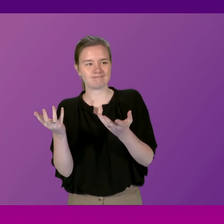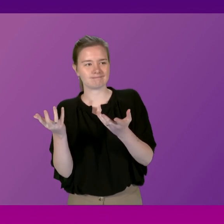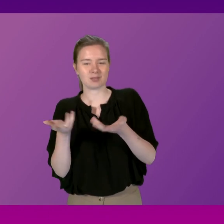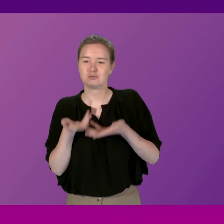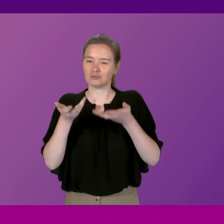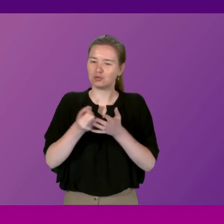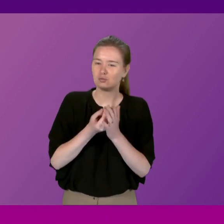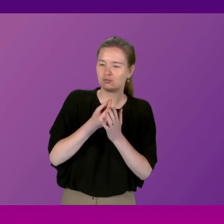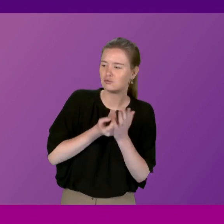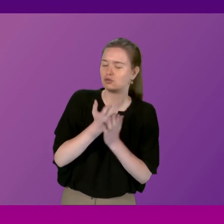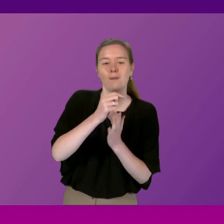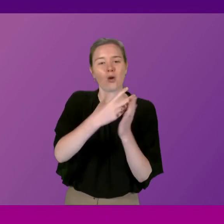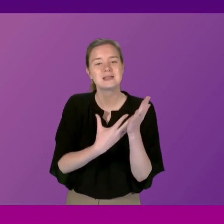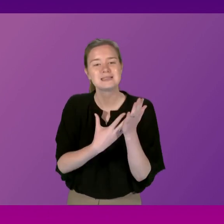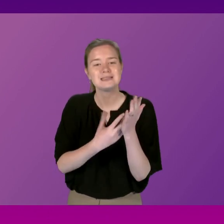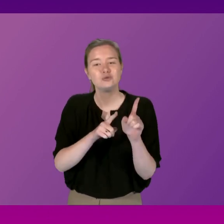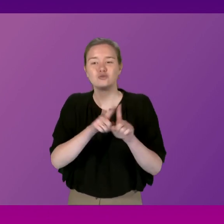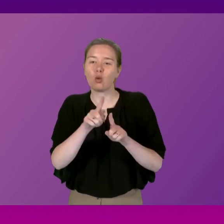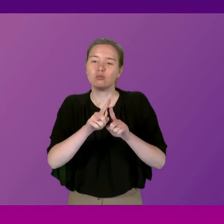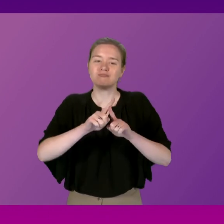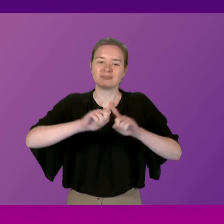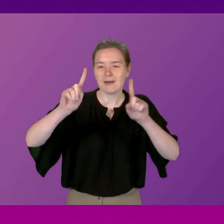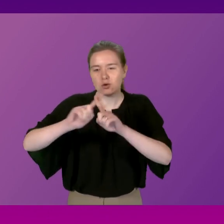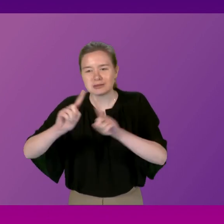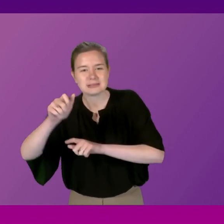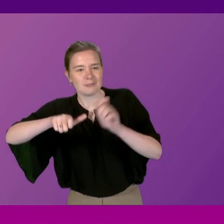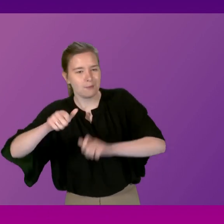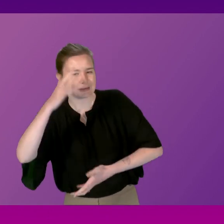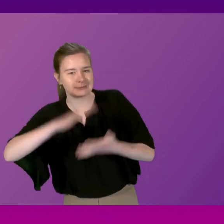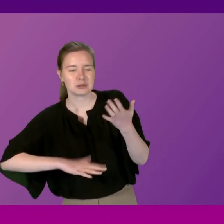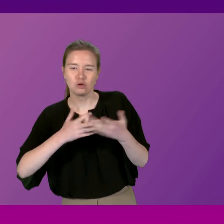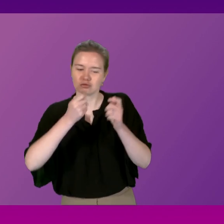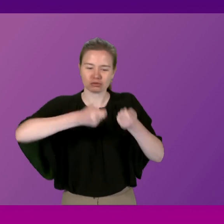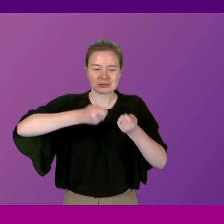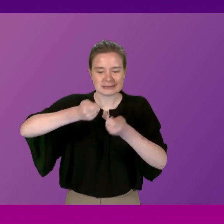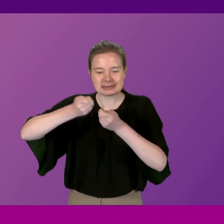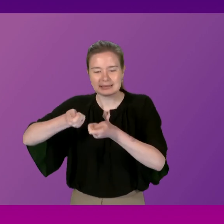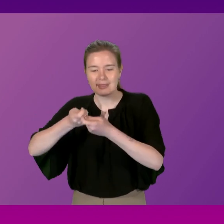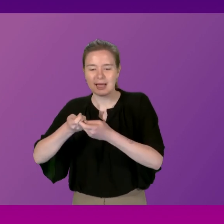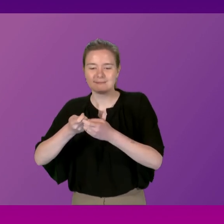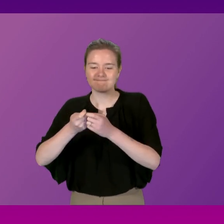policies that reflect the diversity of people’s experience and not treating disabled people as a homogenous whole.